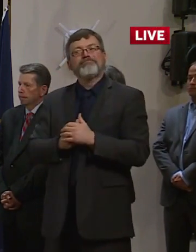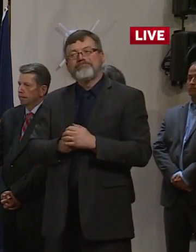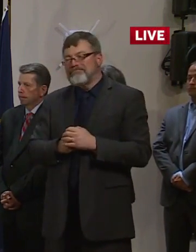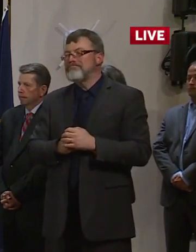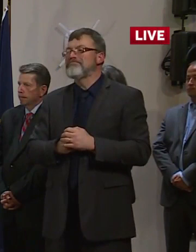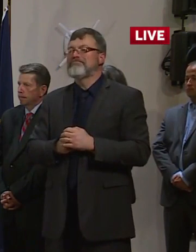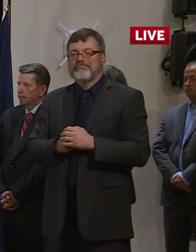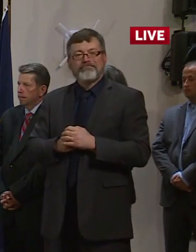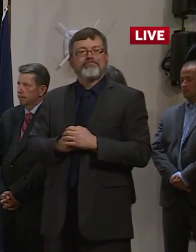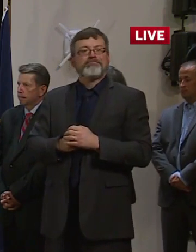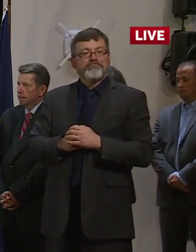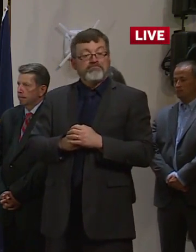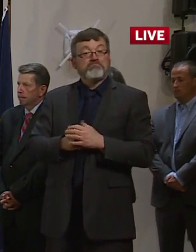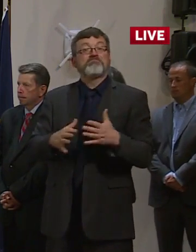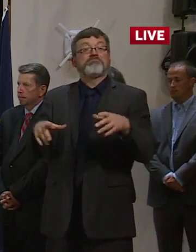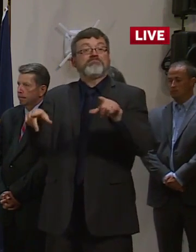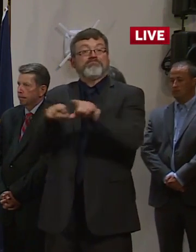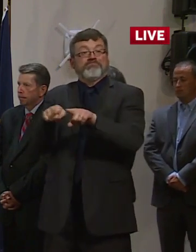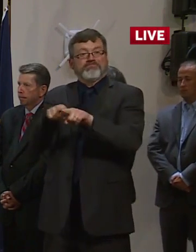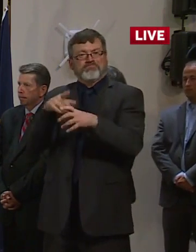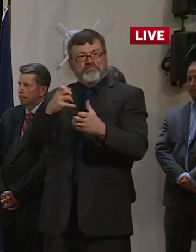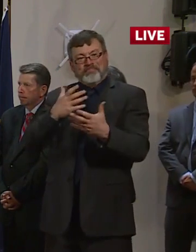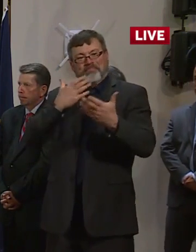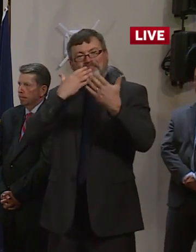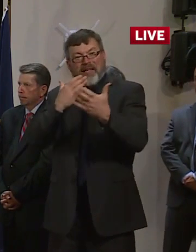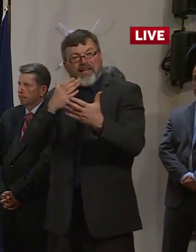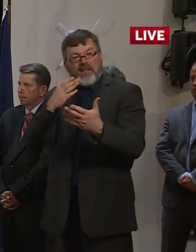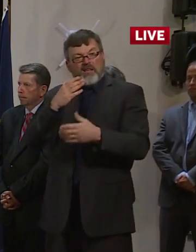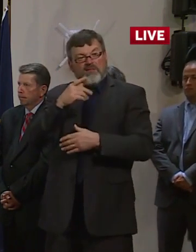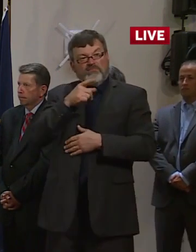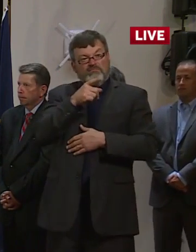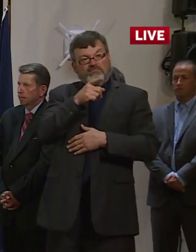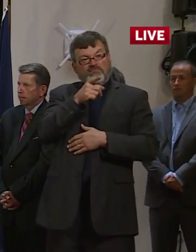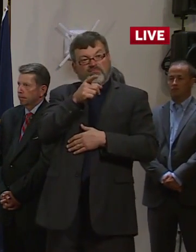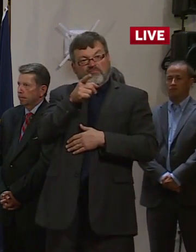I THINK THAT’S EXACTLY WHAT HAPPENED HERE.